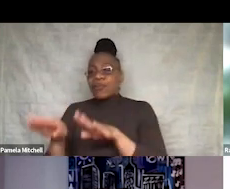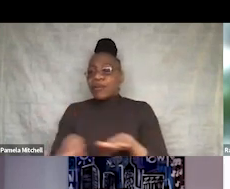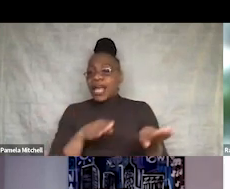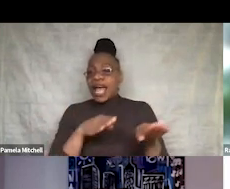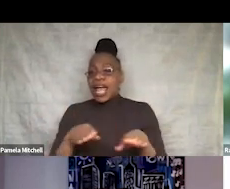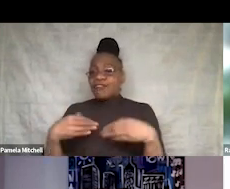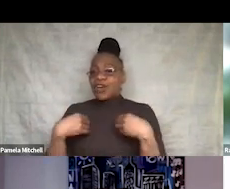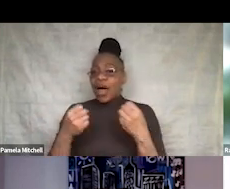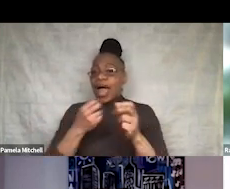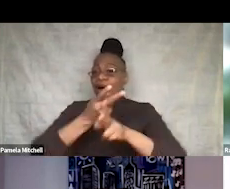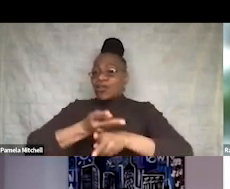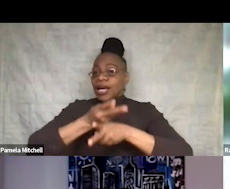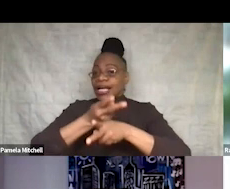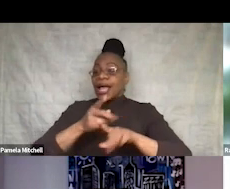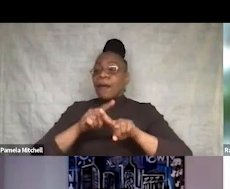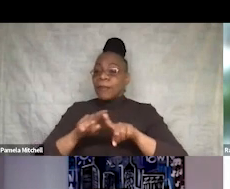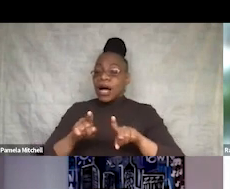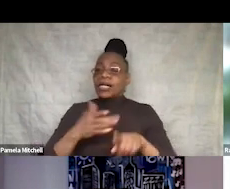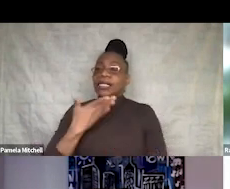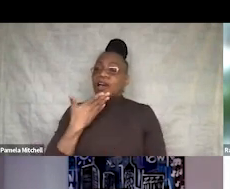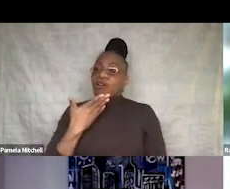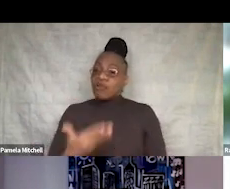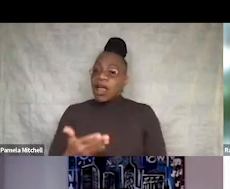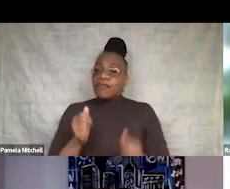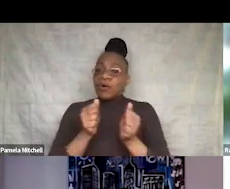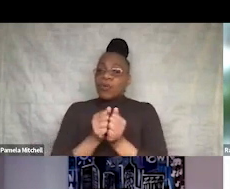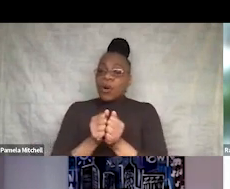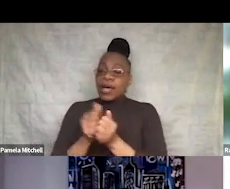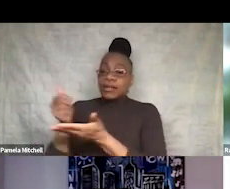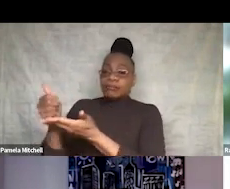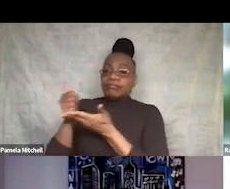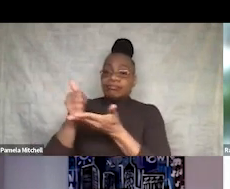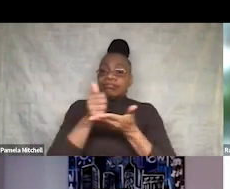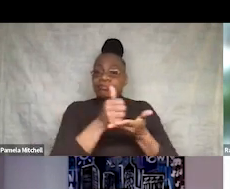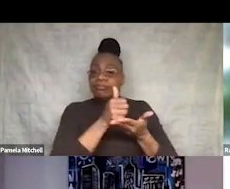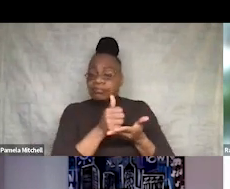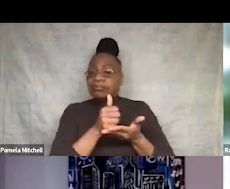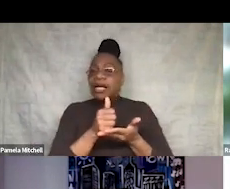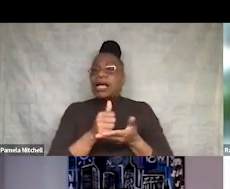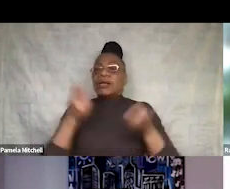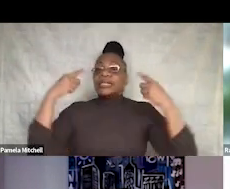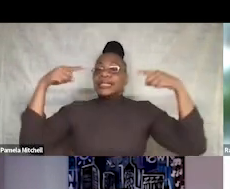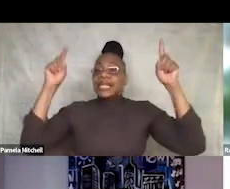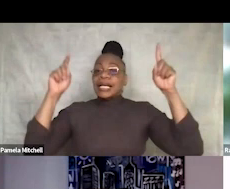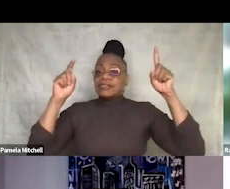he is grateful that with the help of others, he overcame addiction and has been a person